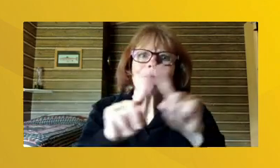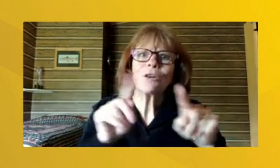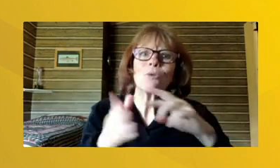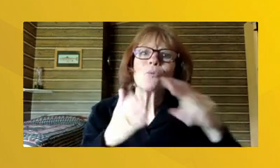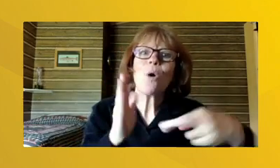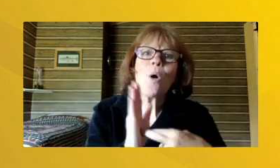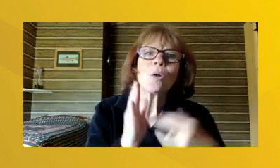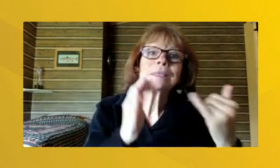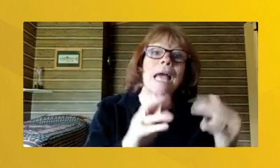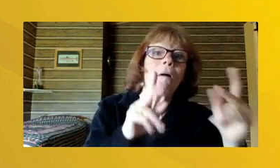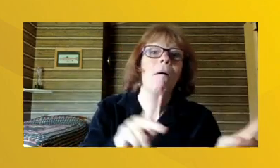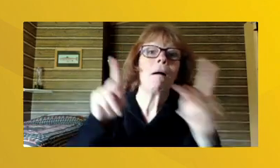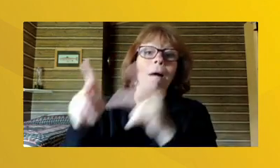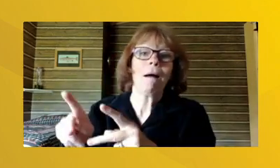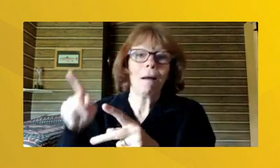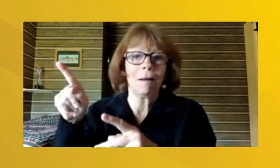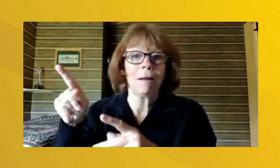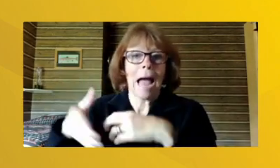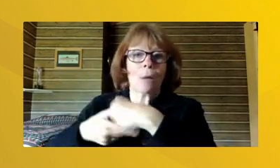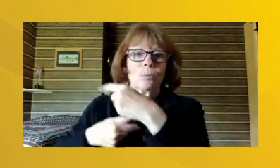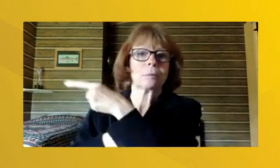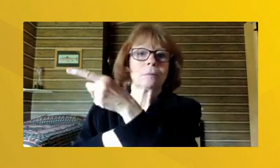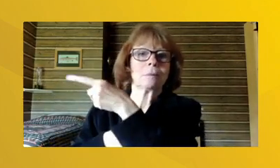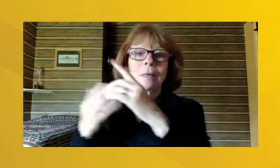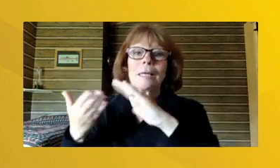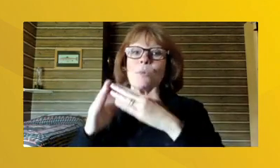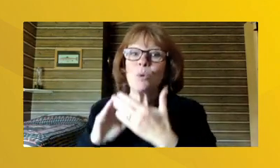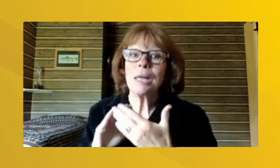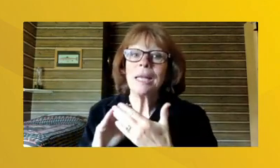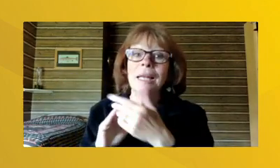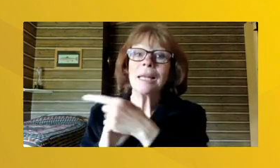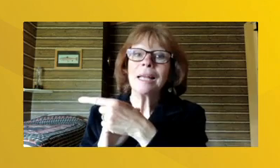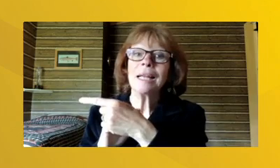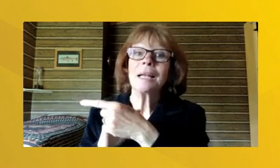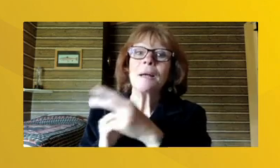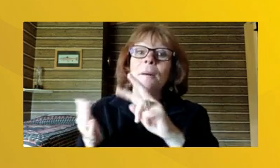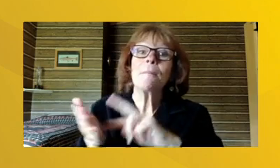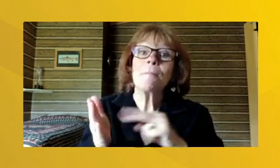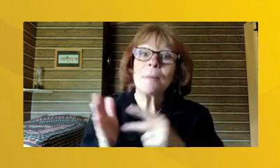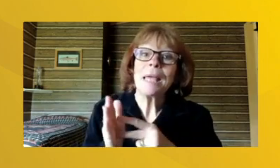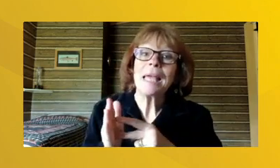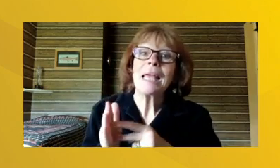But then they get to apply that knowledge to their own naked mole rat paper doll.